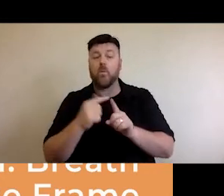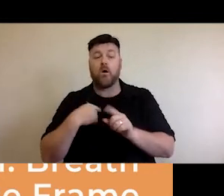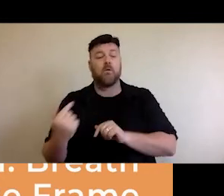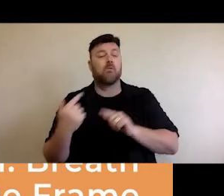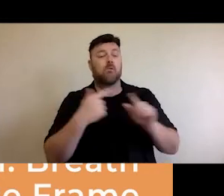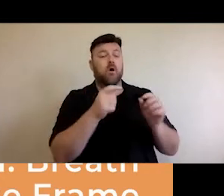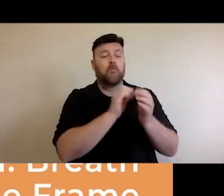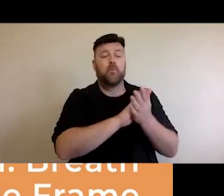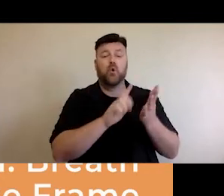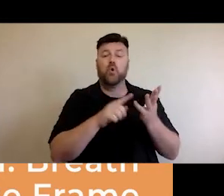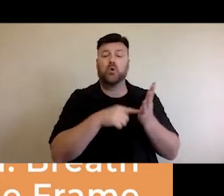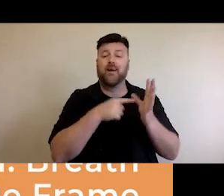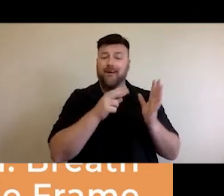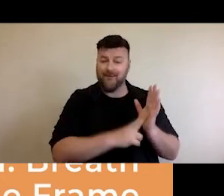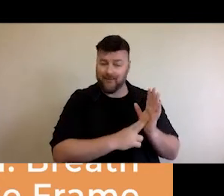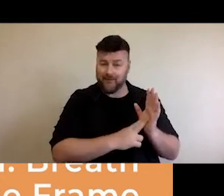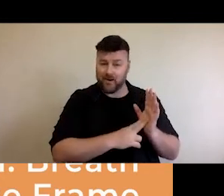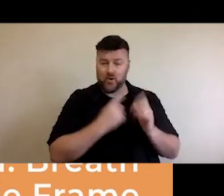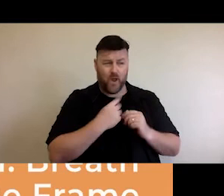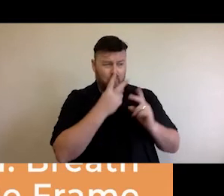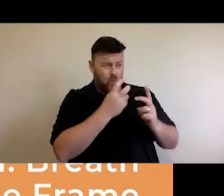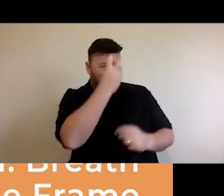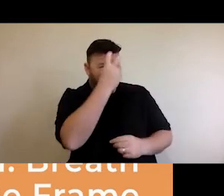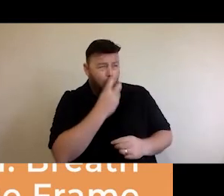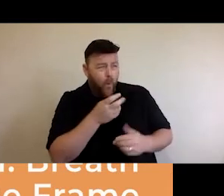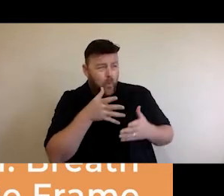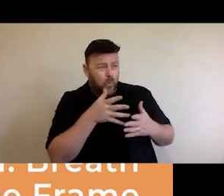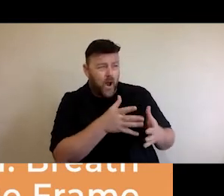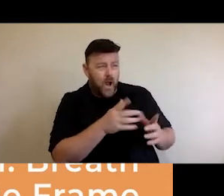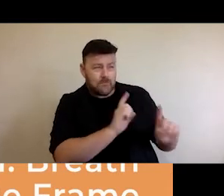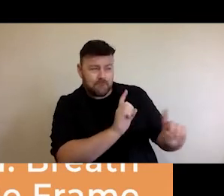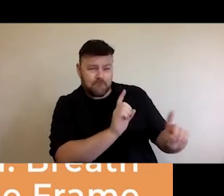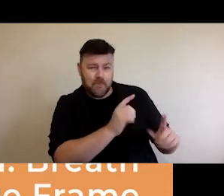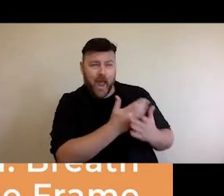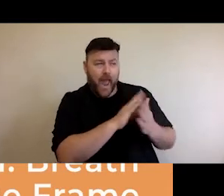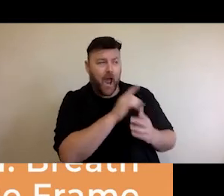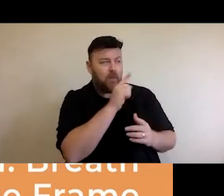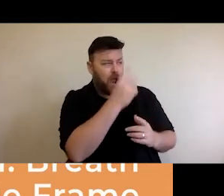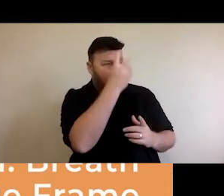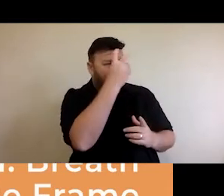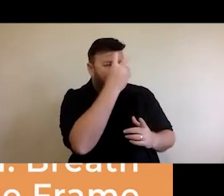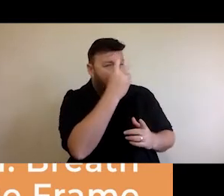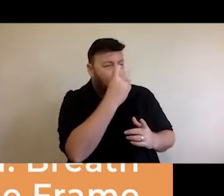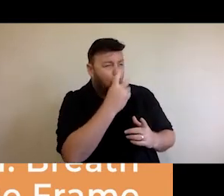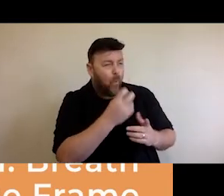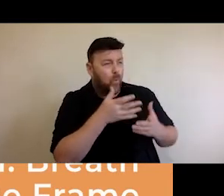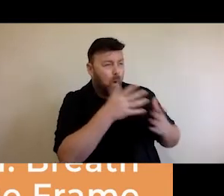understand some of the ancient traditions and understand how they are relevant for the work that I do in social-sector strategy.